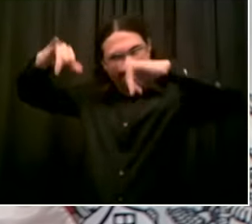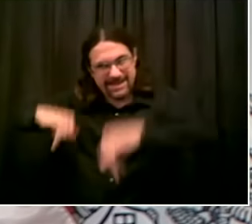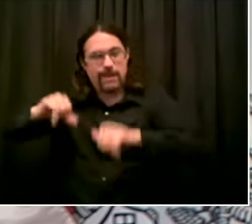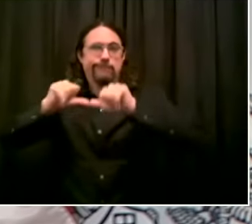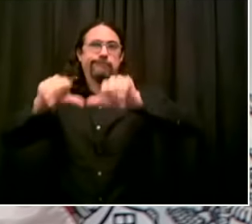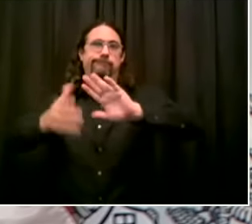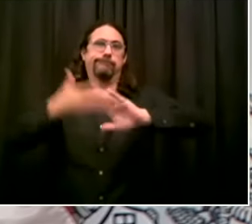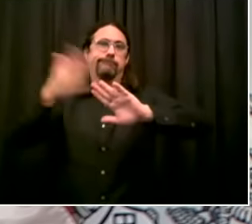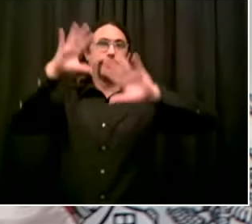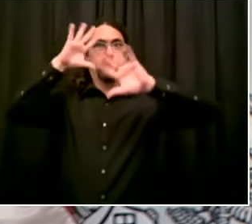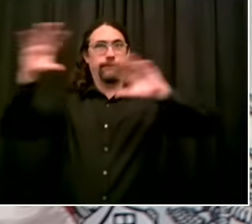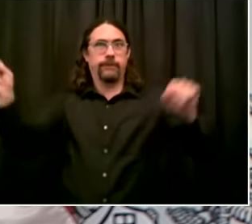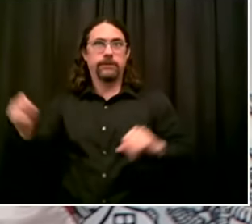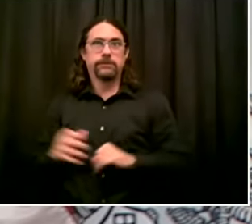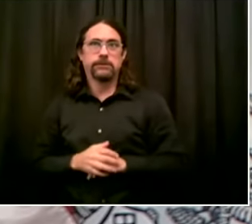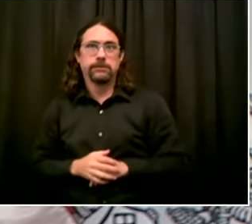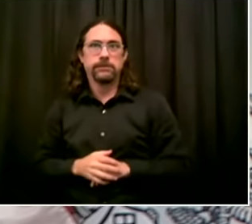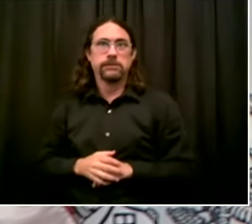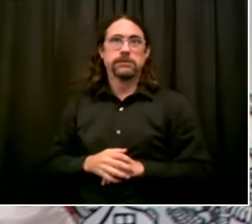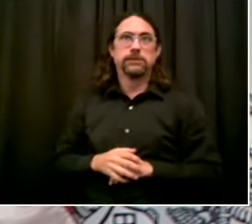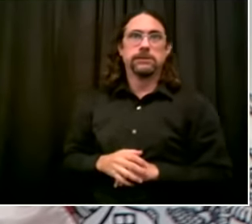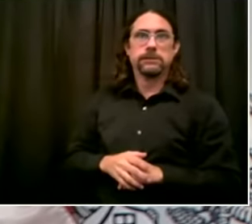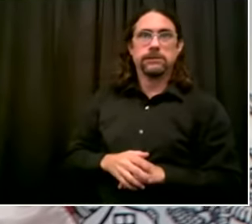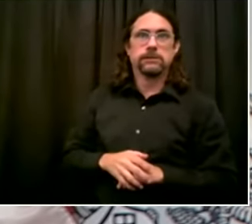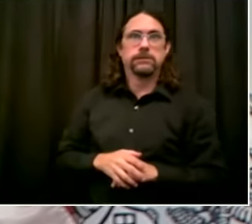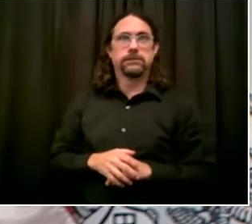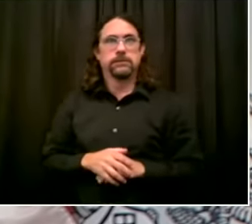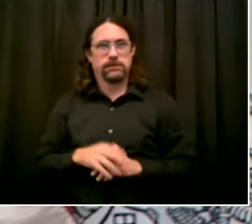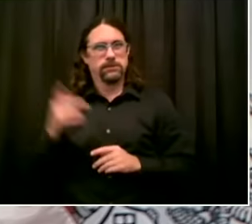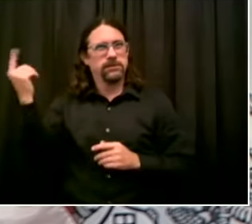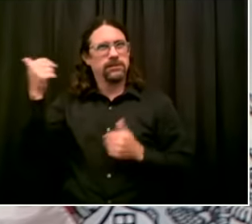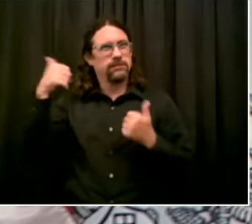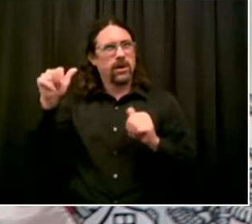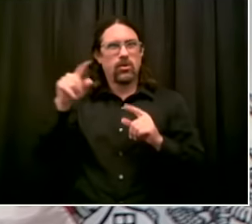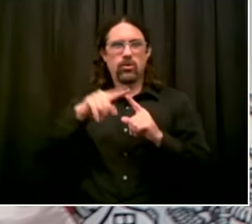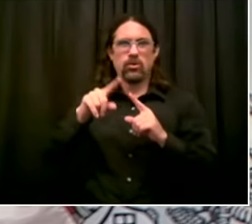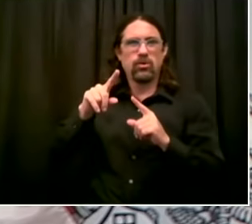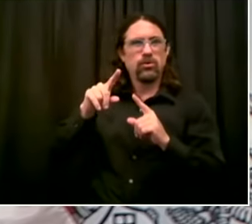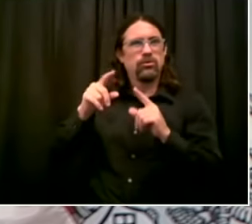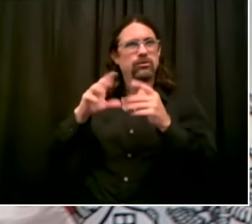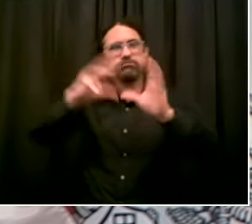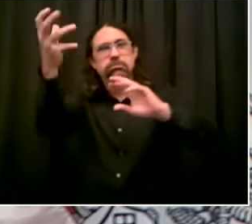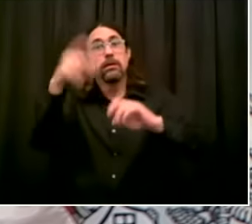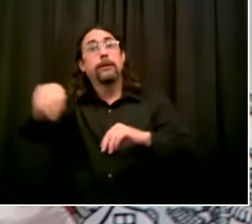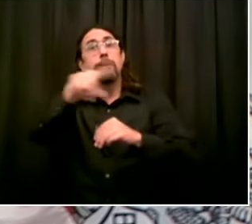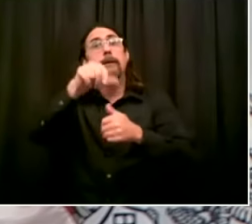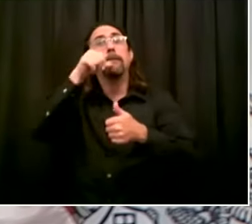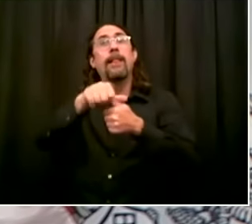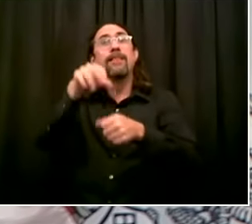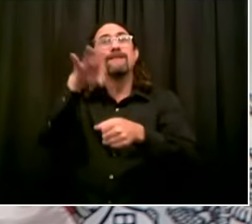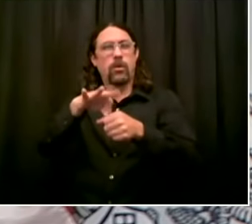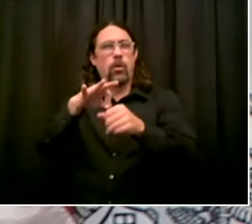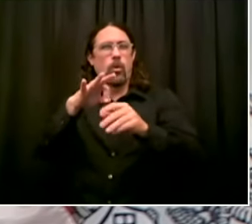TO HAVE SAID THAT WHEN THEY CALL EITHER THE LINE IS BUSY OR THERE ARE 80 PEOPLE AHEAD OF